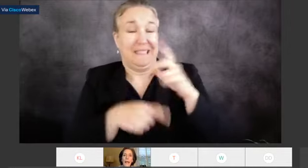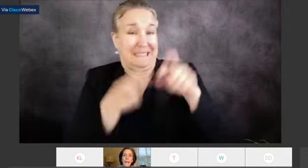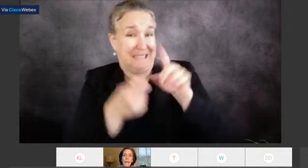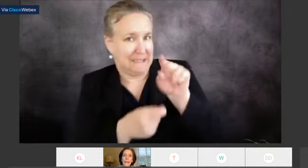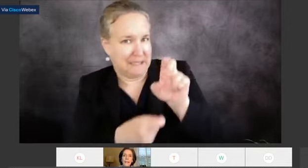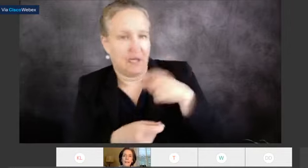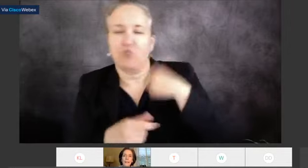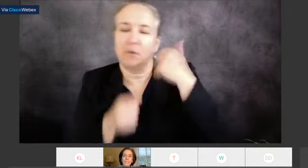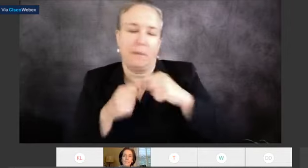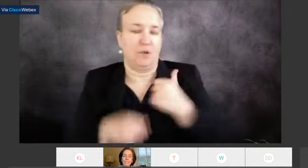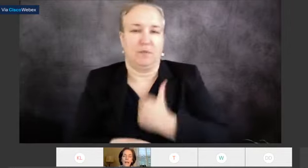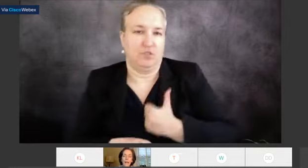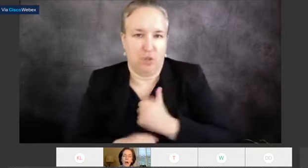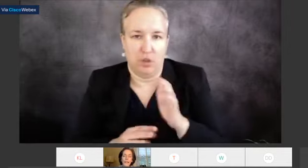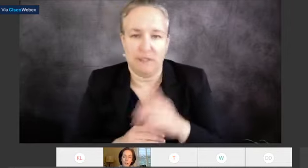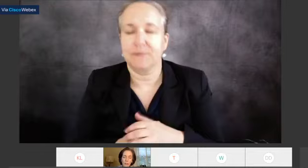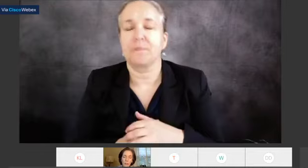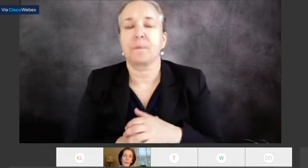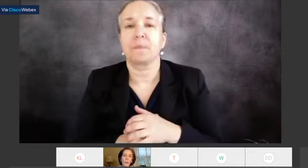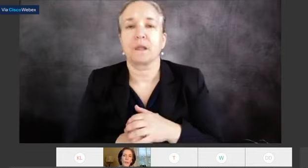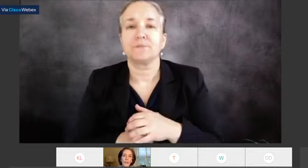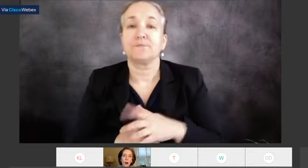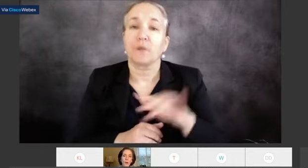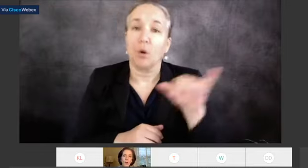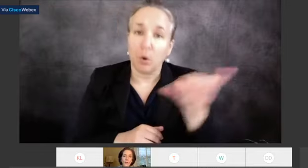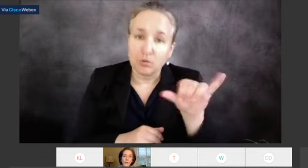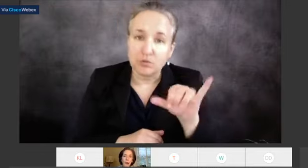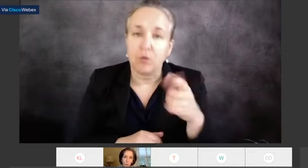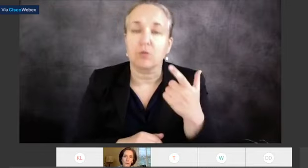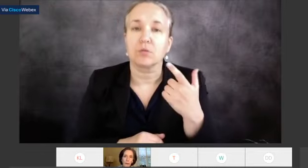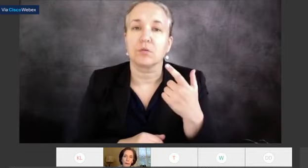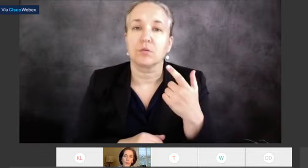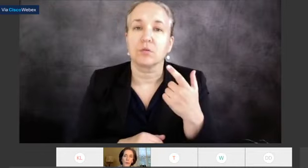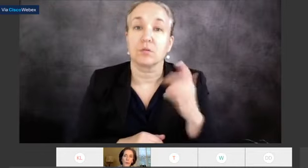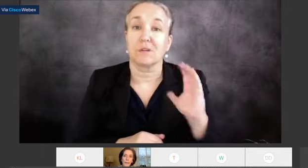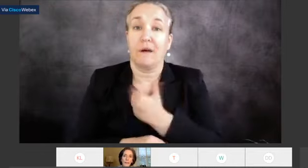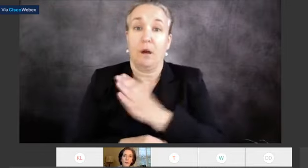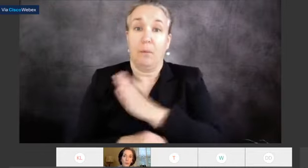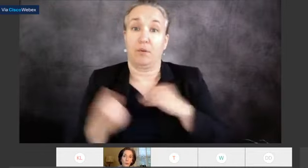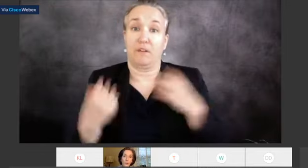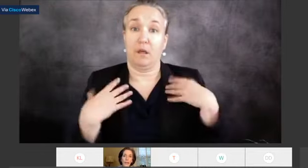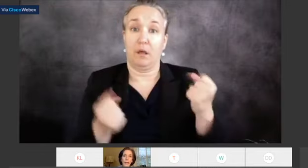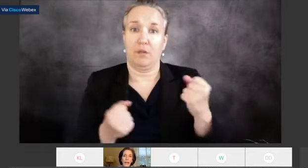and um additionally we are going our board of health will be meeting soon